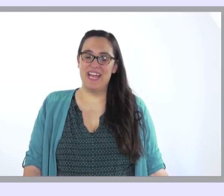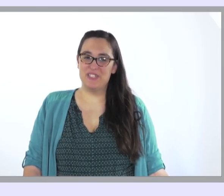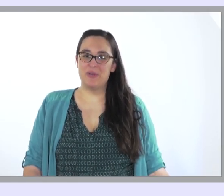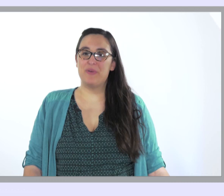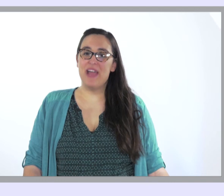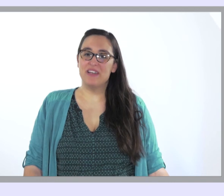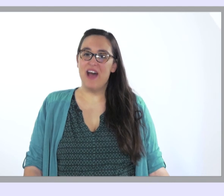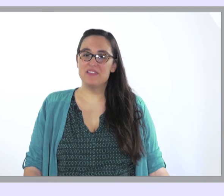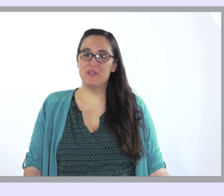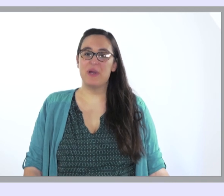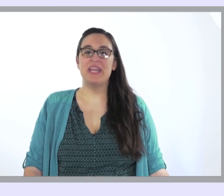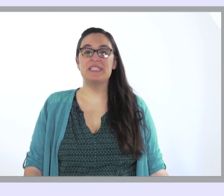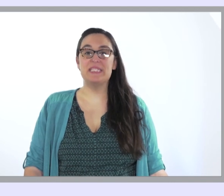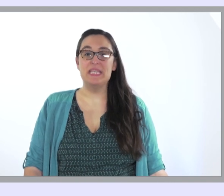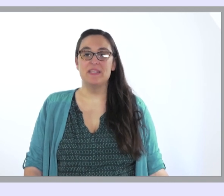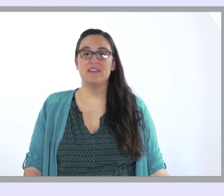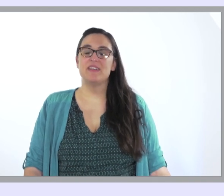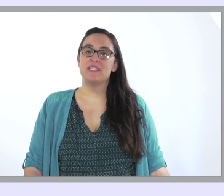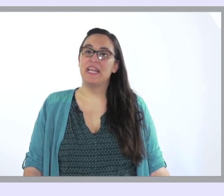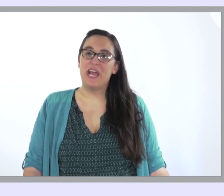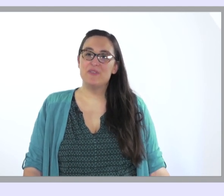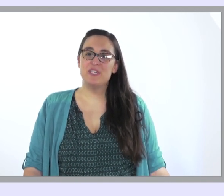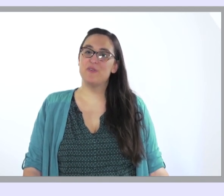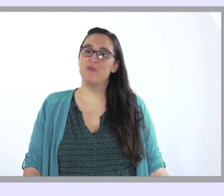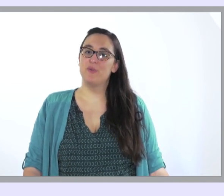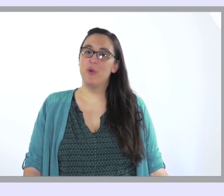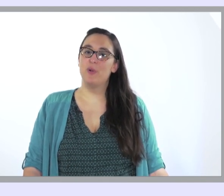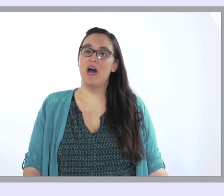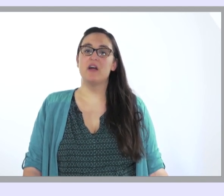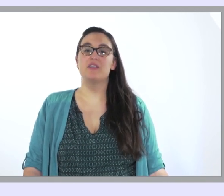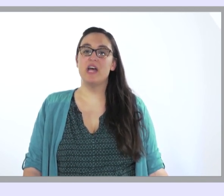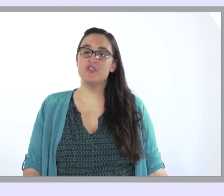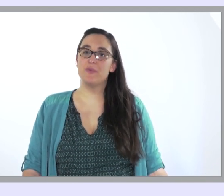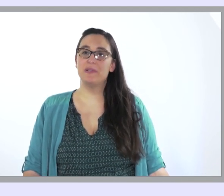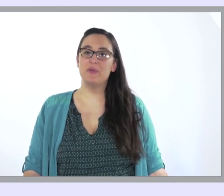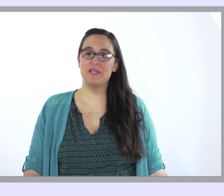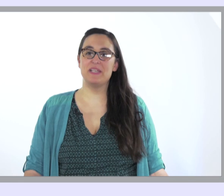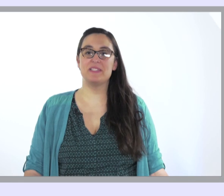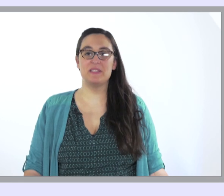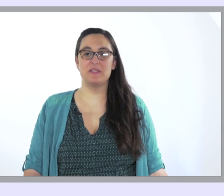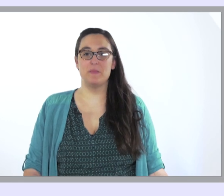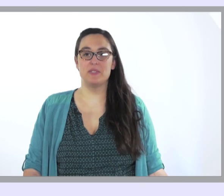And the correct answer is C: Sign languages around the world are natural linguistic systems.